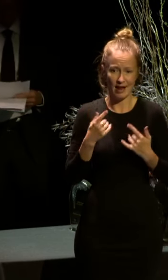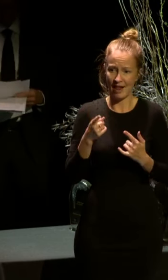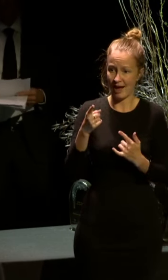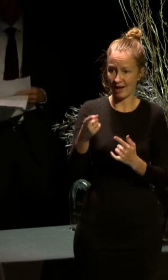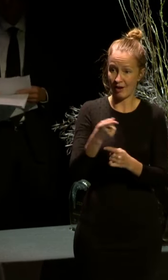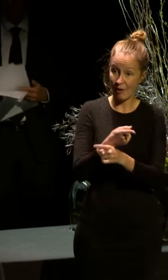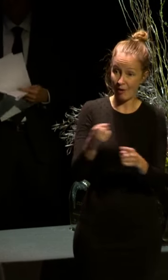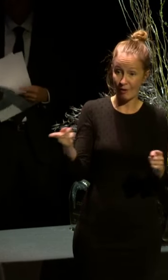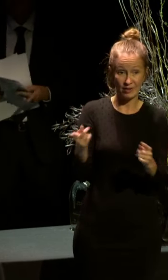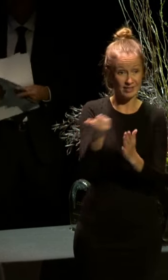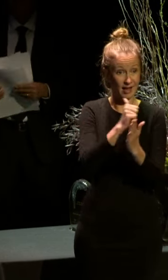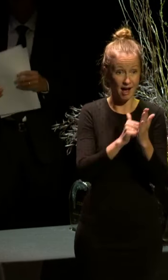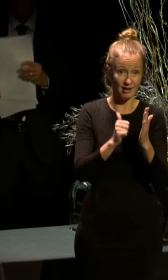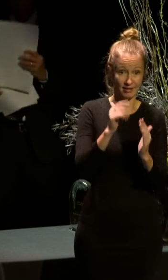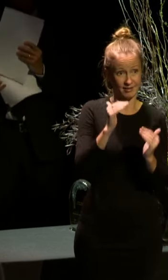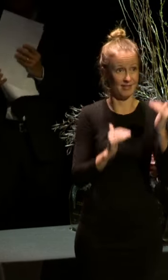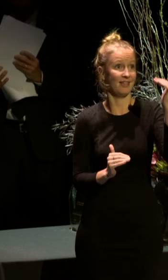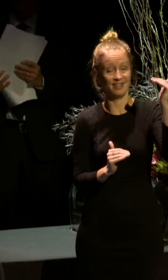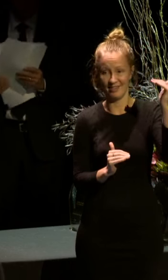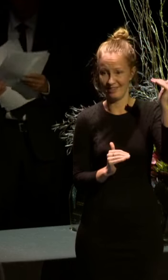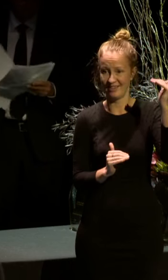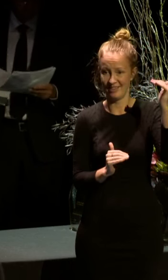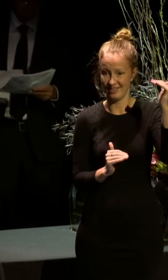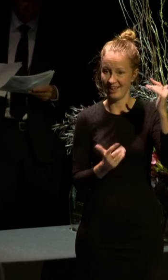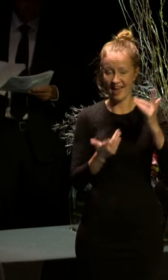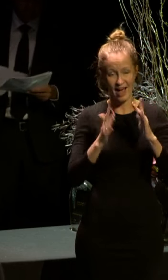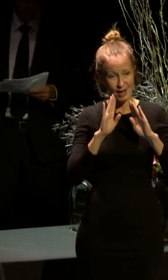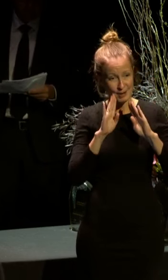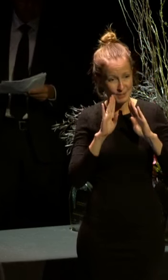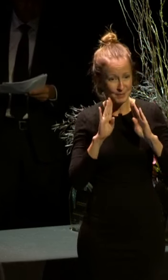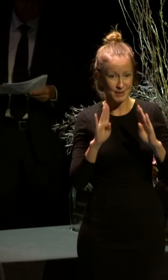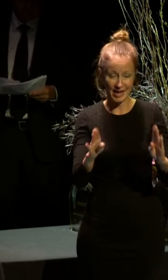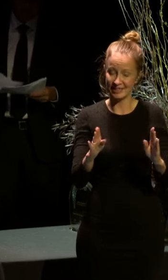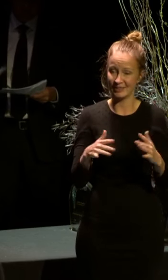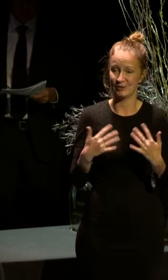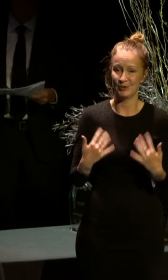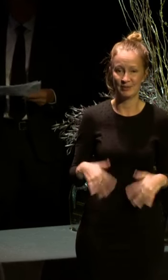that are all, you know, extraordinary, and it feels...